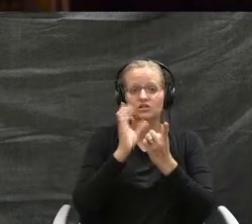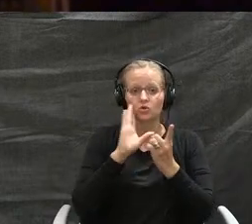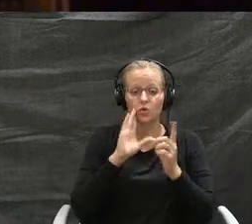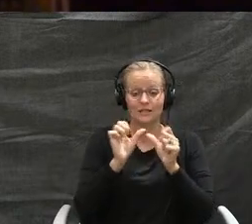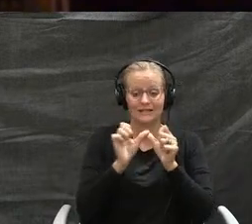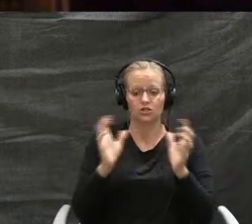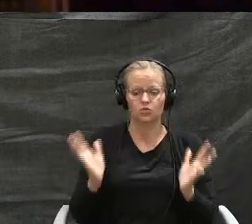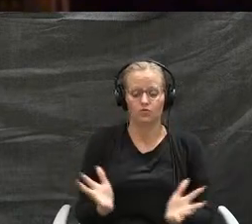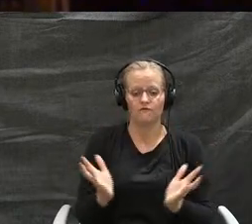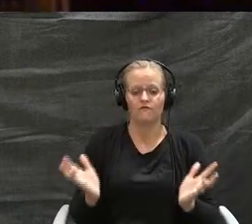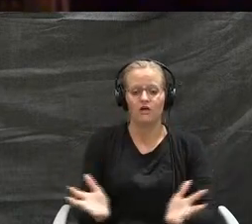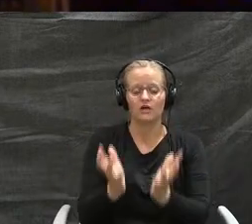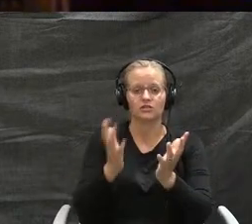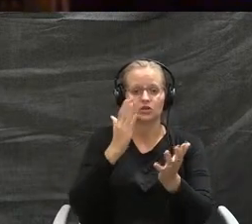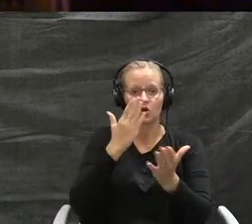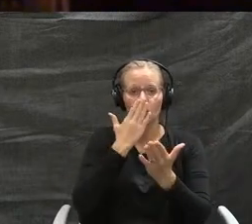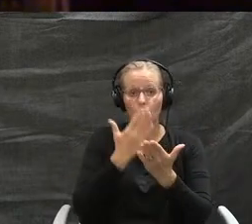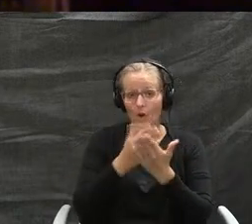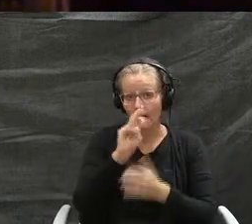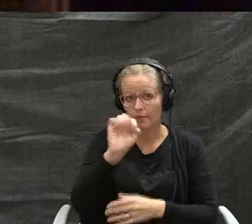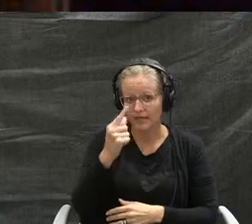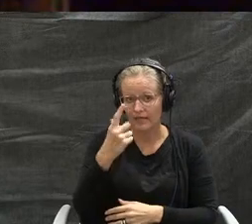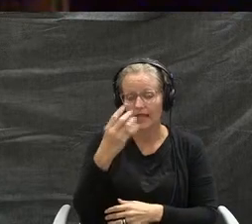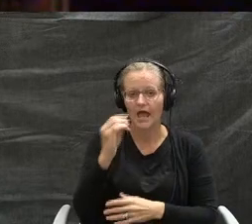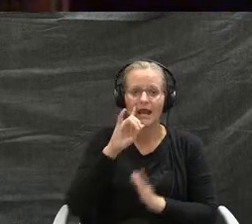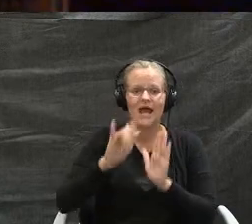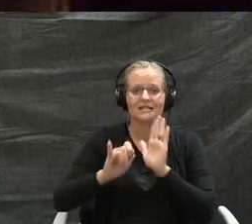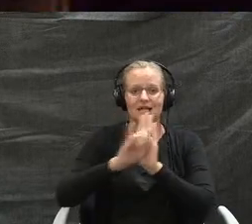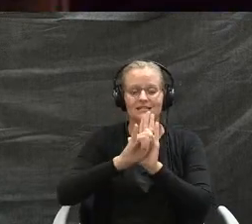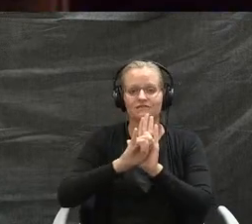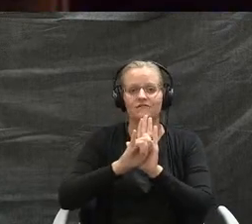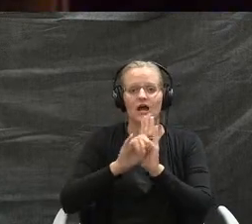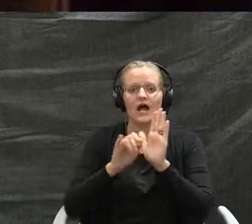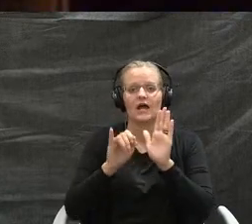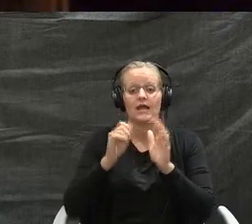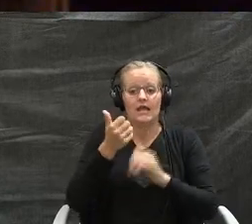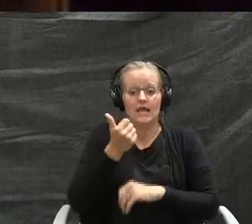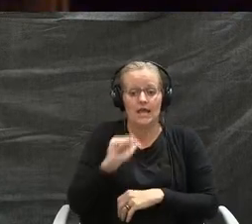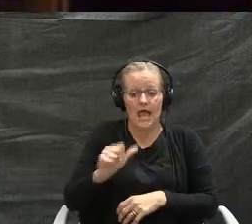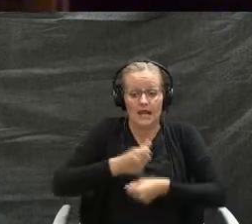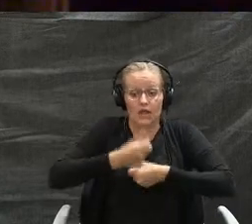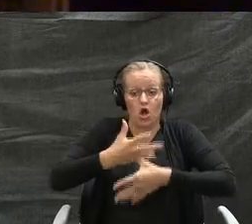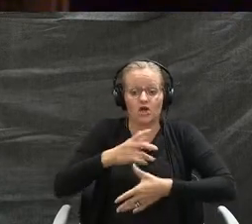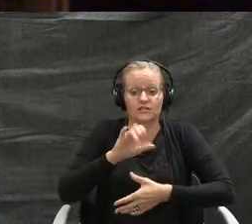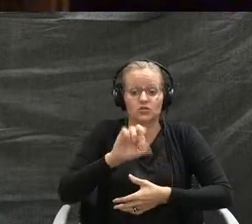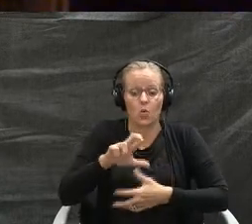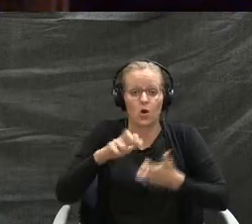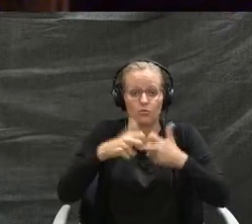efforts and identify leading causes of issues that have a judgment detrimental effect on student well being.